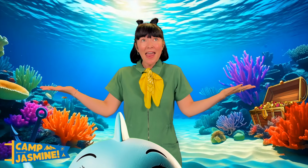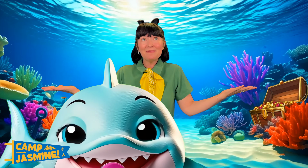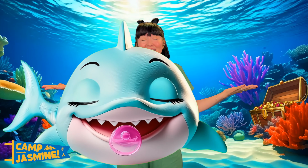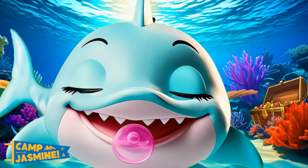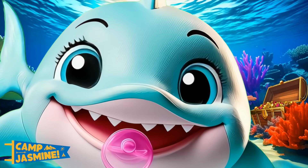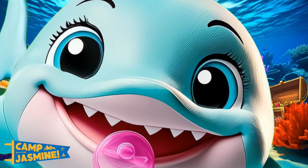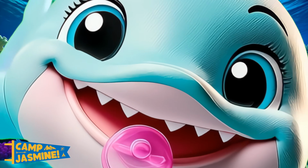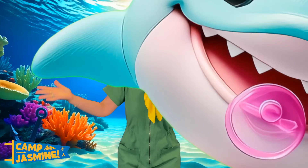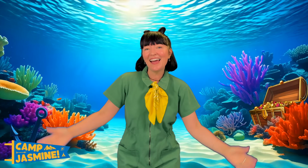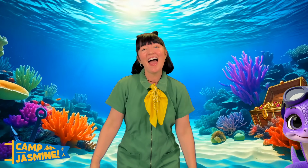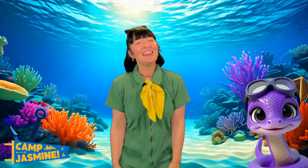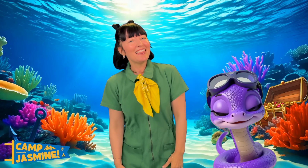Baby shark!